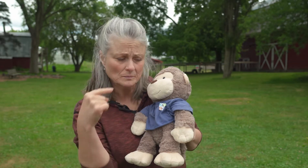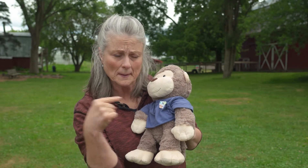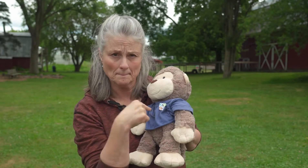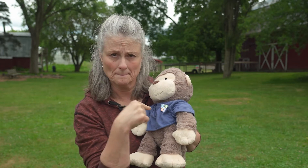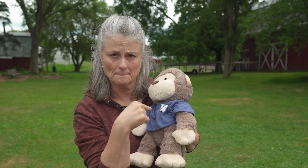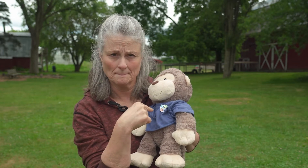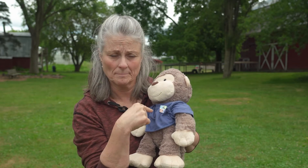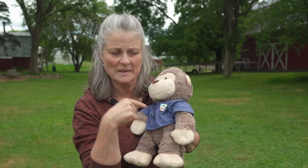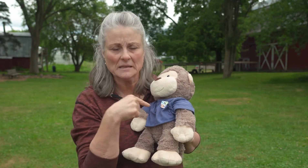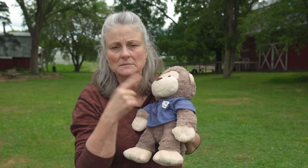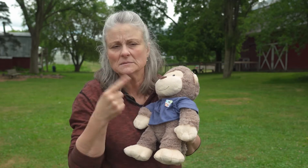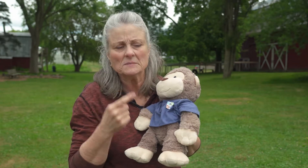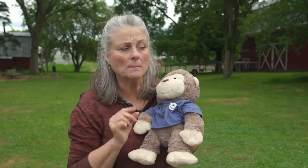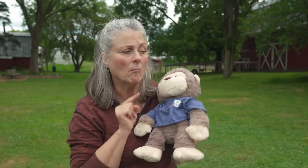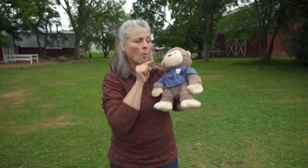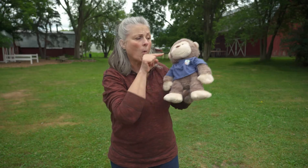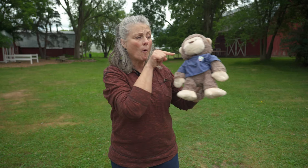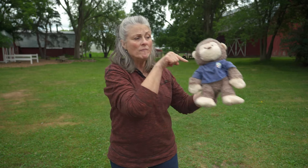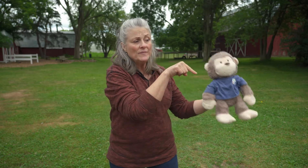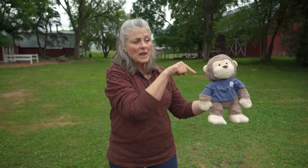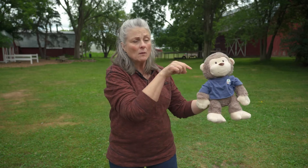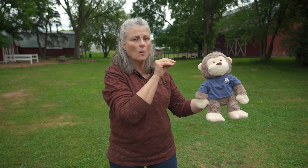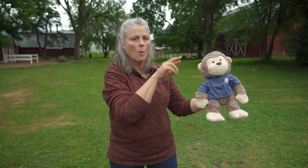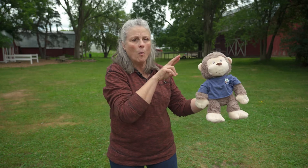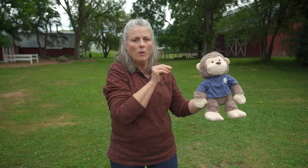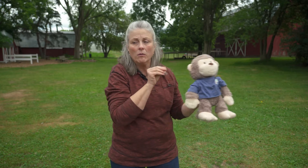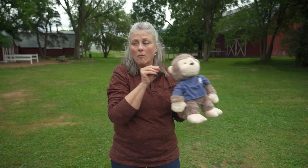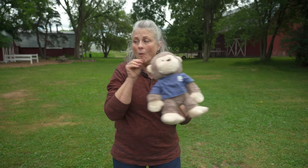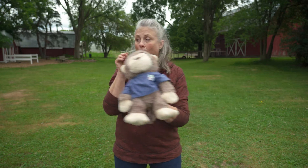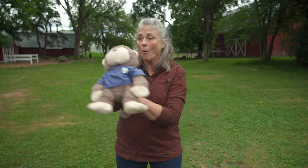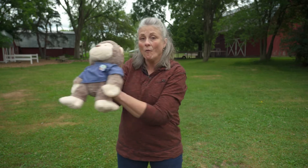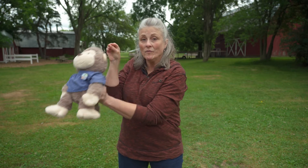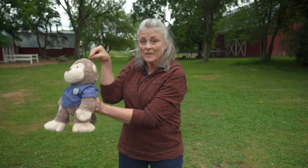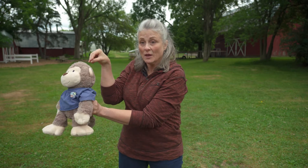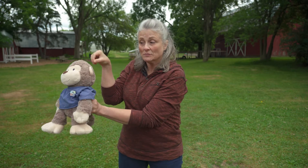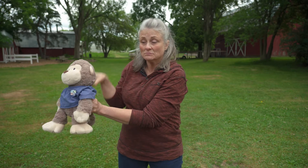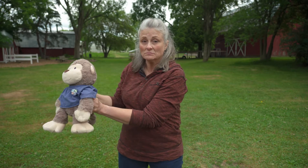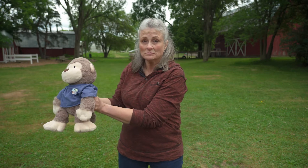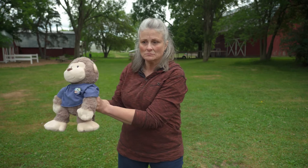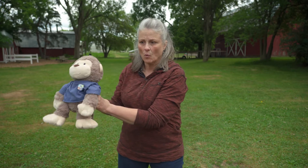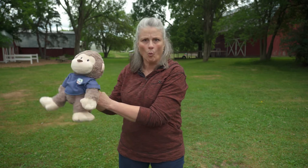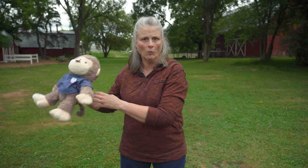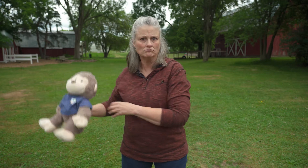You're going to have to help me look for Kenny because sometimes he might be hiding over here or over there